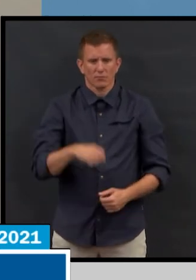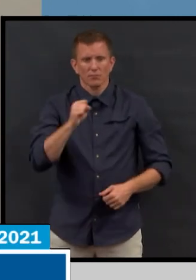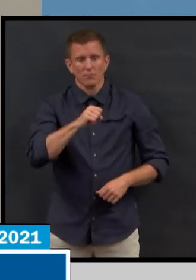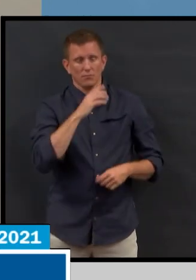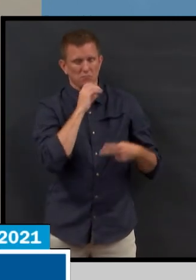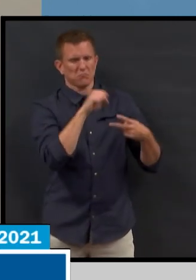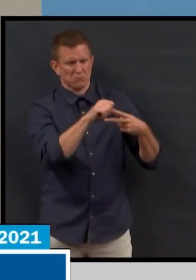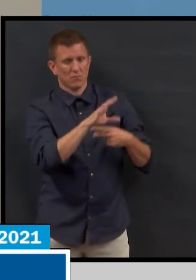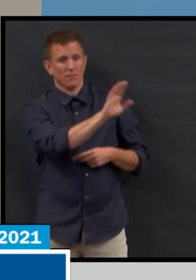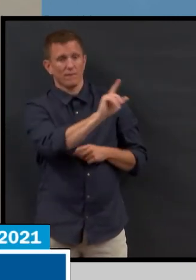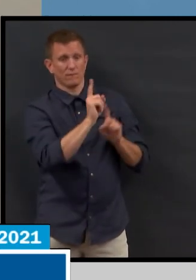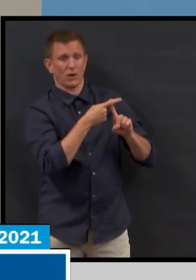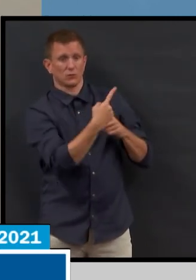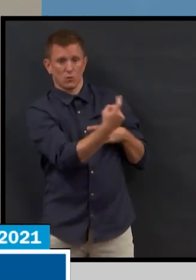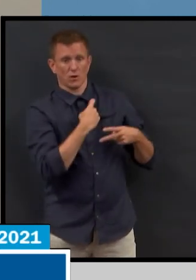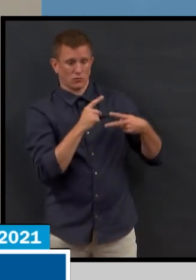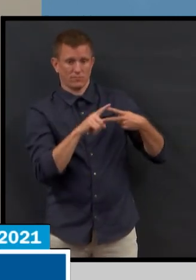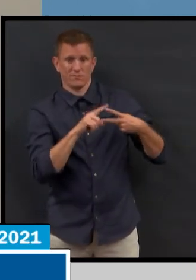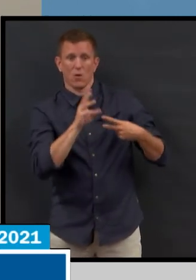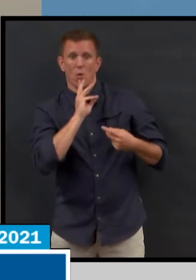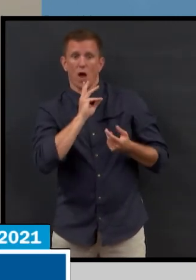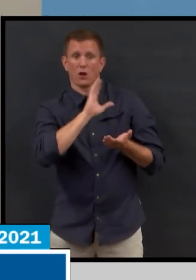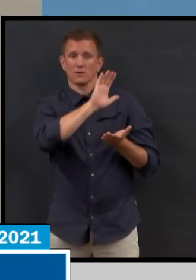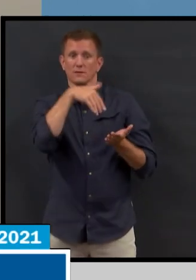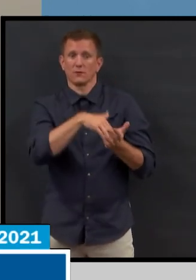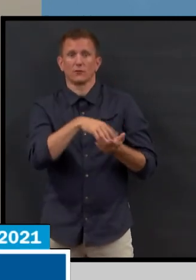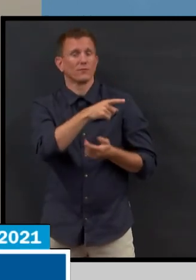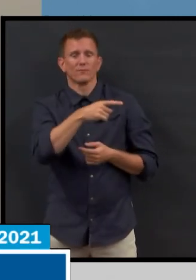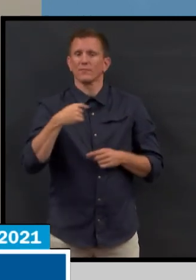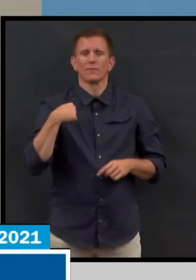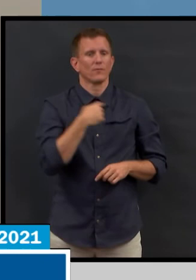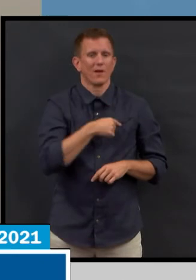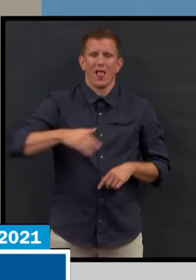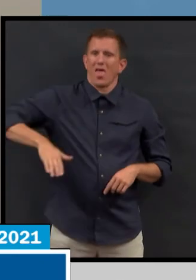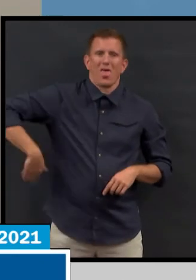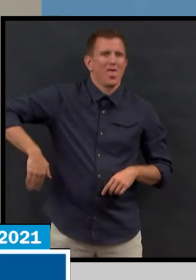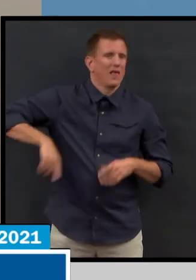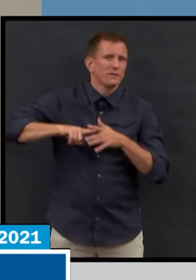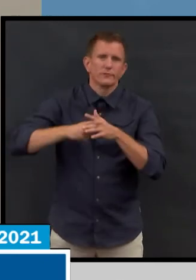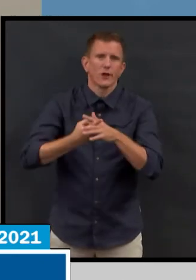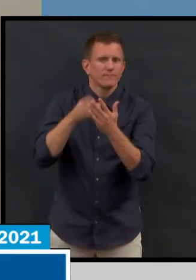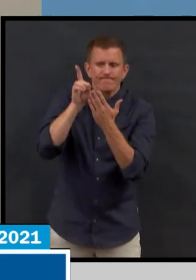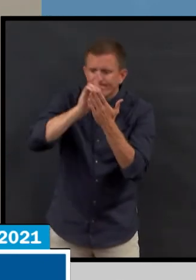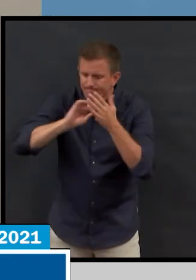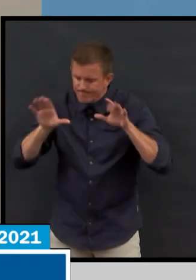design process for that um that requires a bit of funding that we just don't have at this time